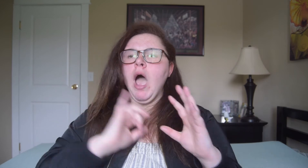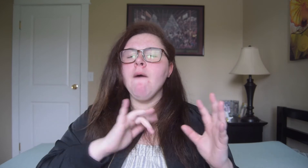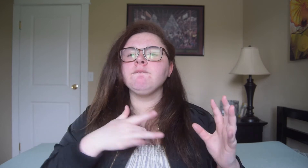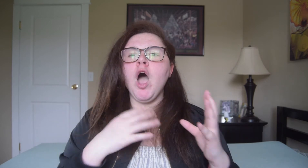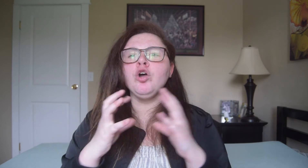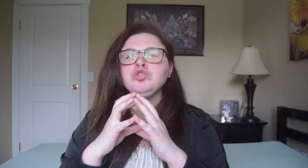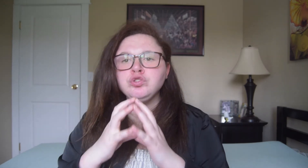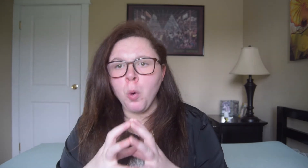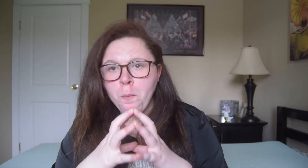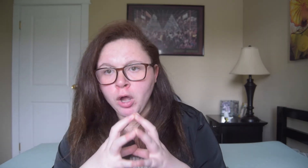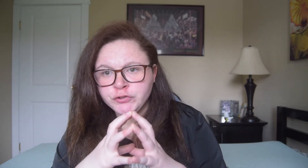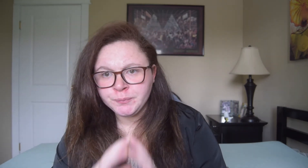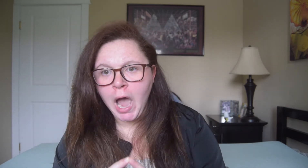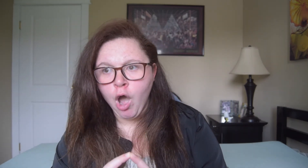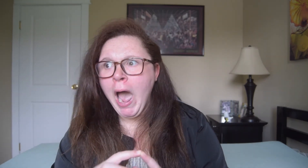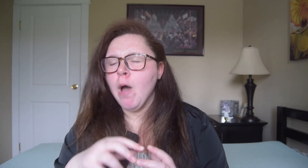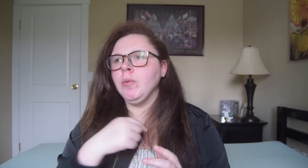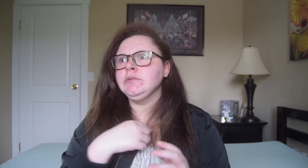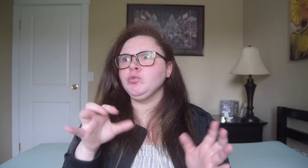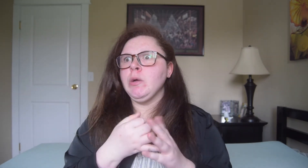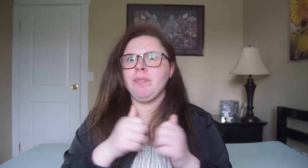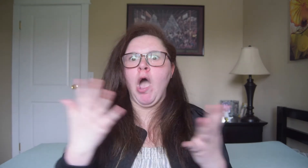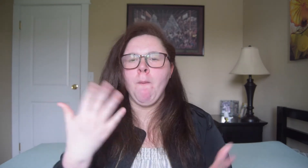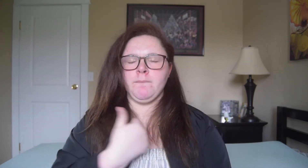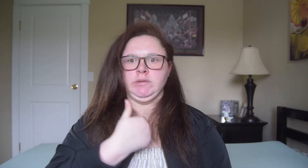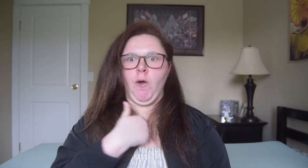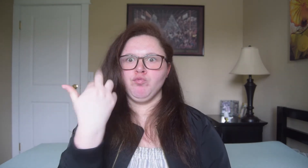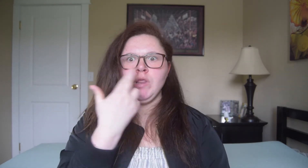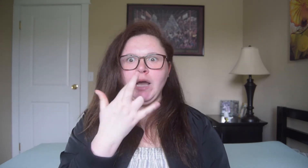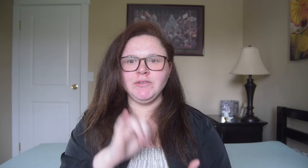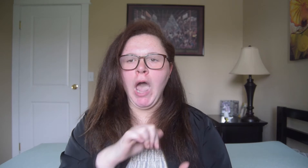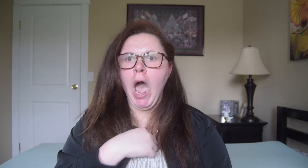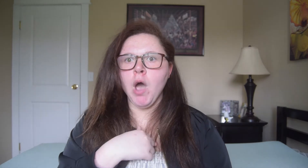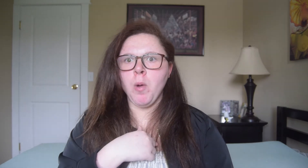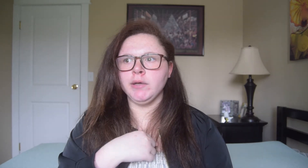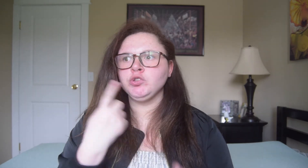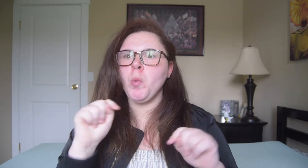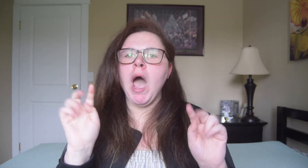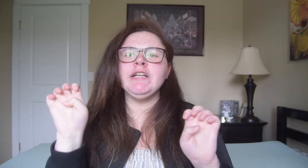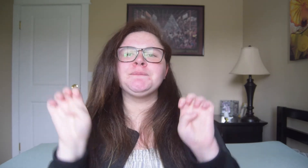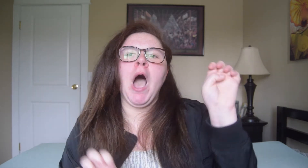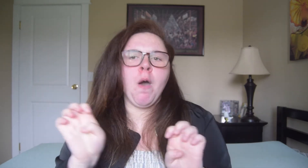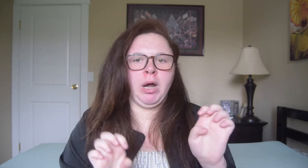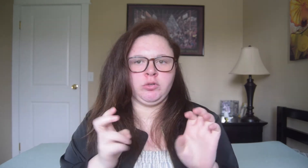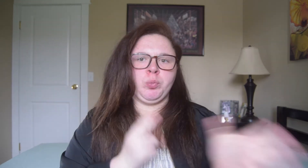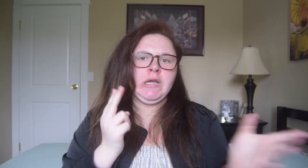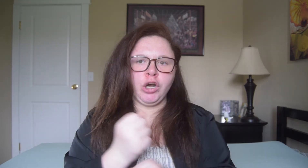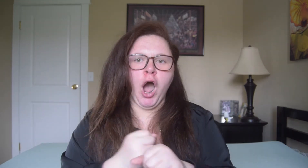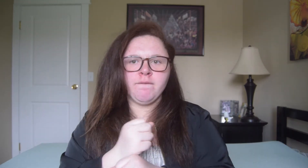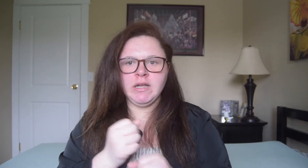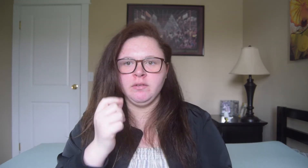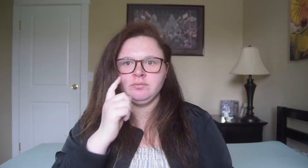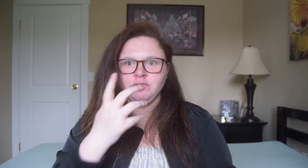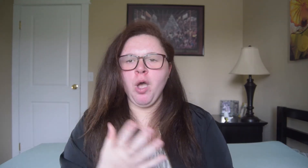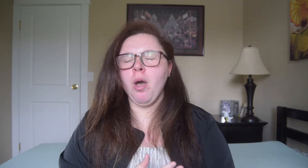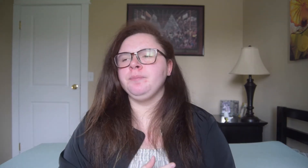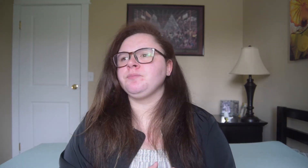I felt so much better. I was doing it without realizing myself I was taking a break from coffee (experiment)